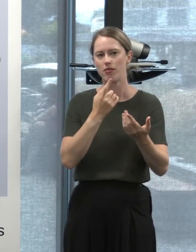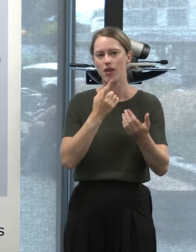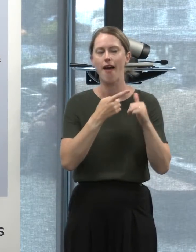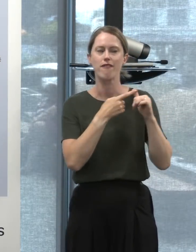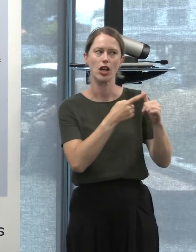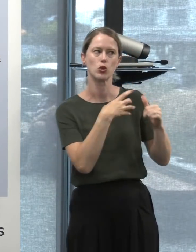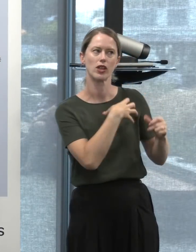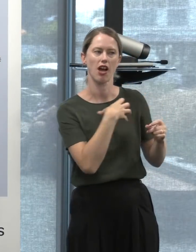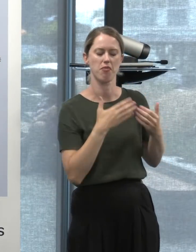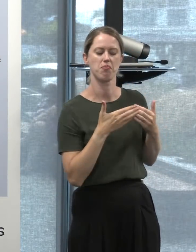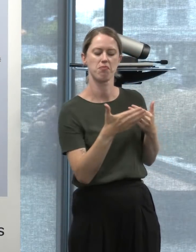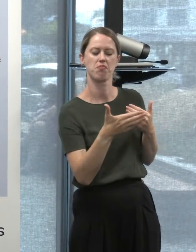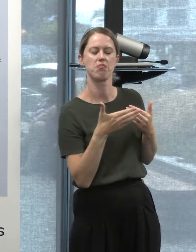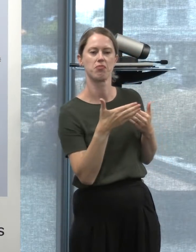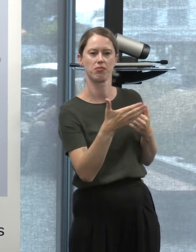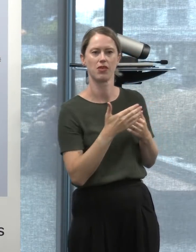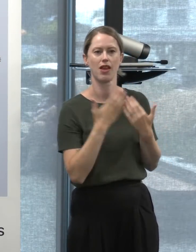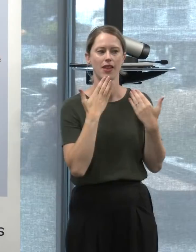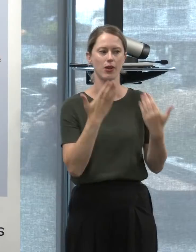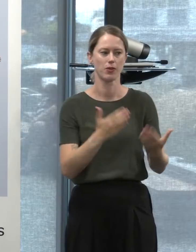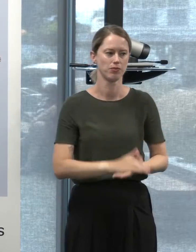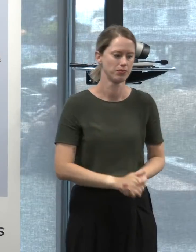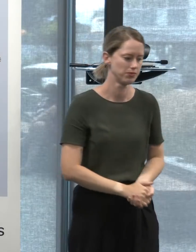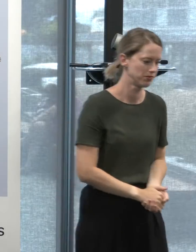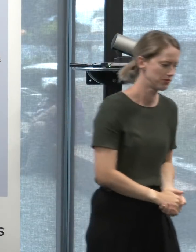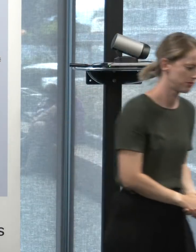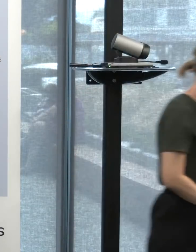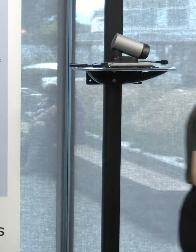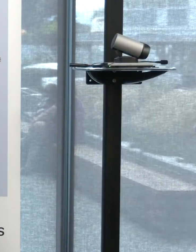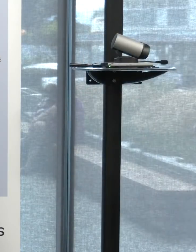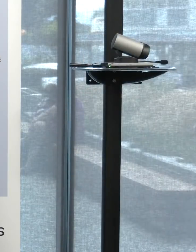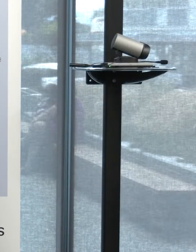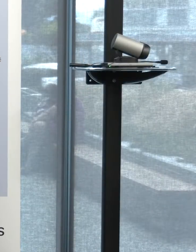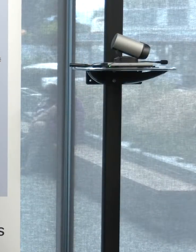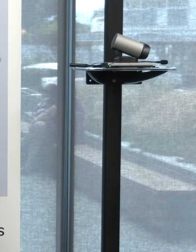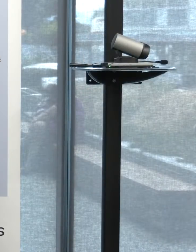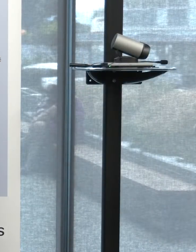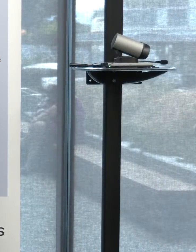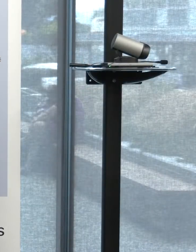age group. So we will be providing that